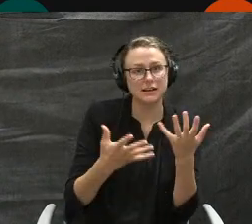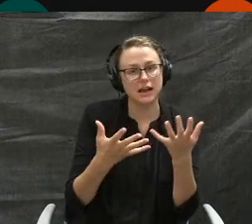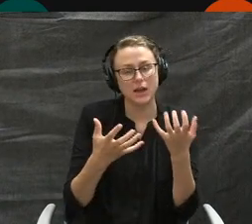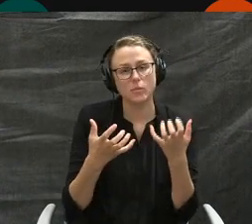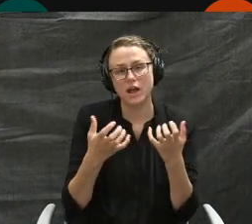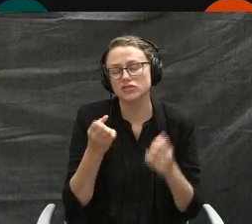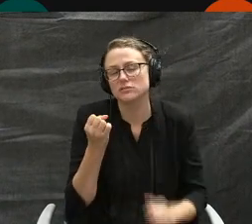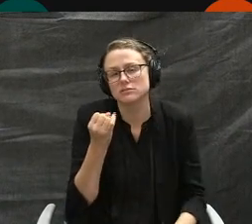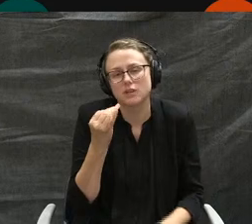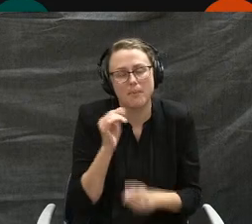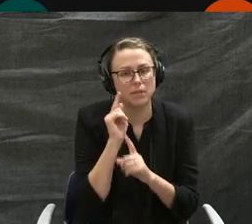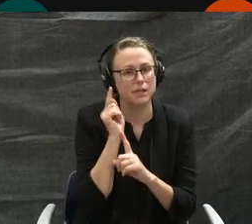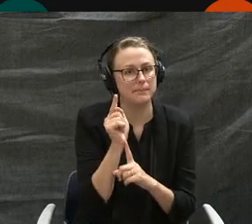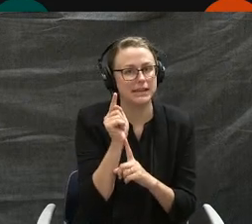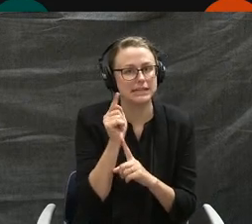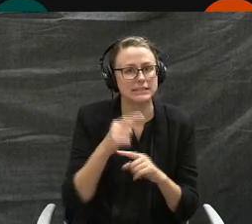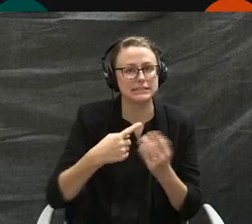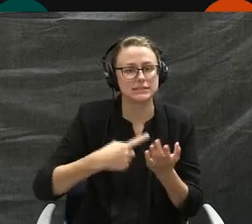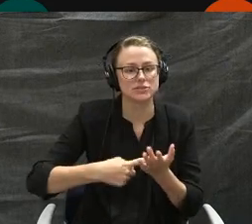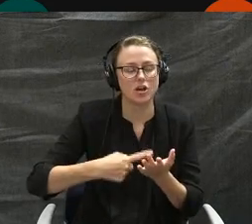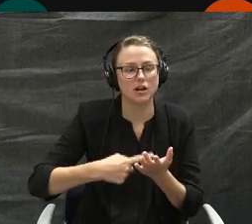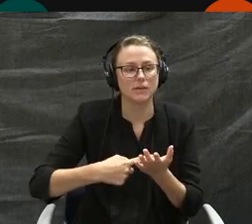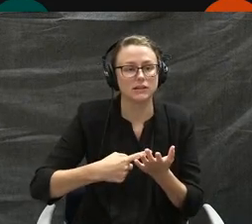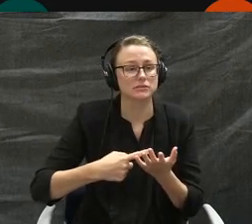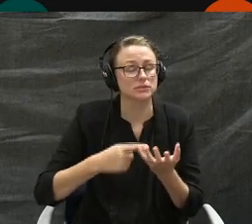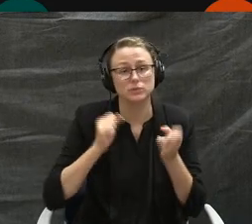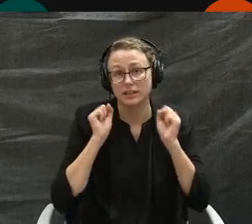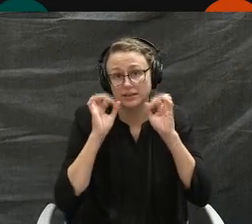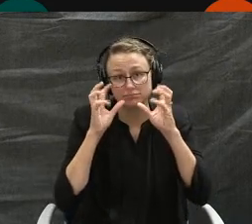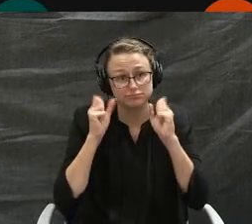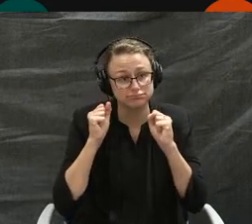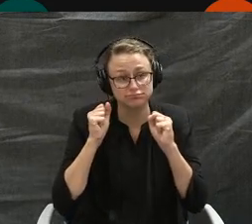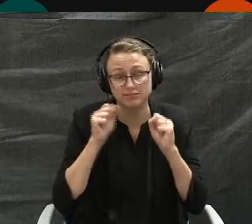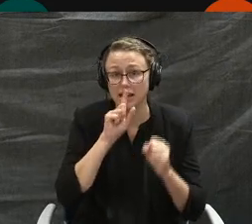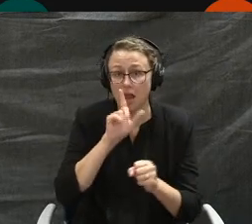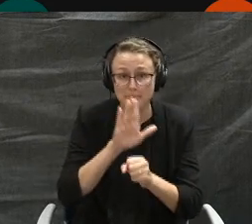talk about the incredible commitment to my from my team. I